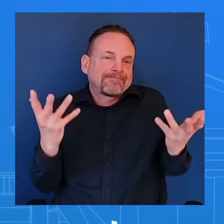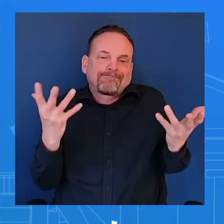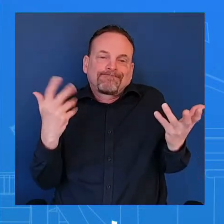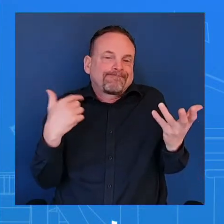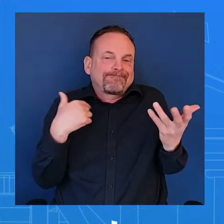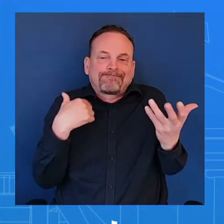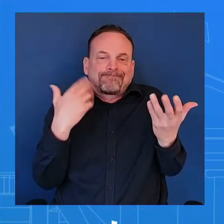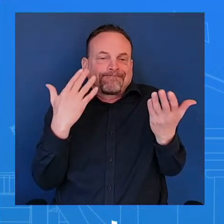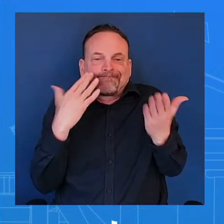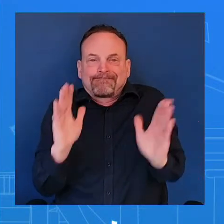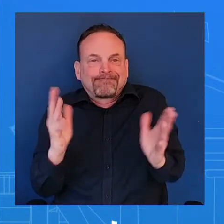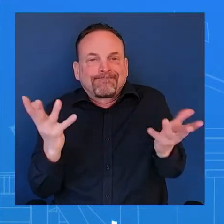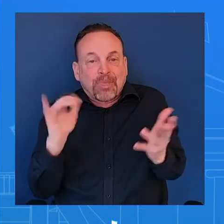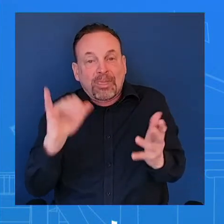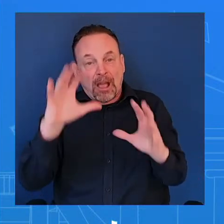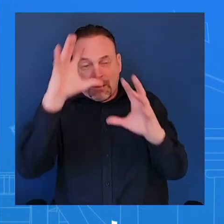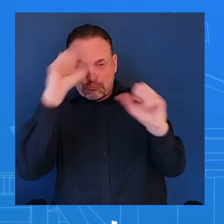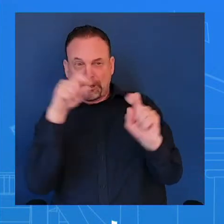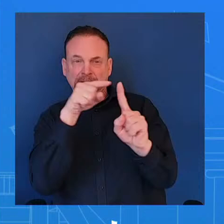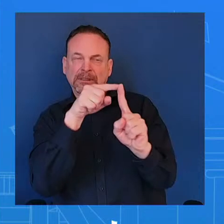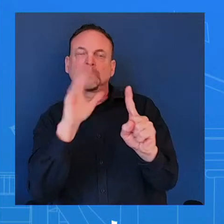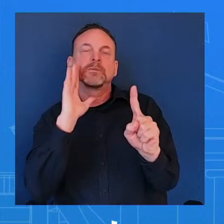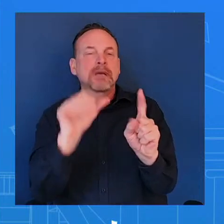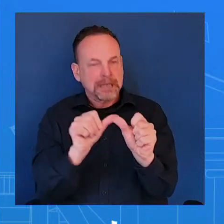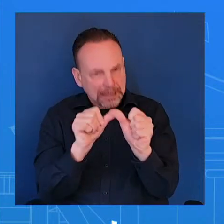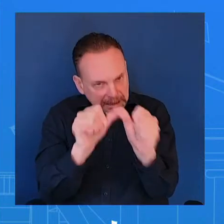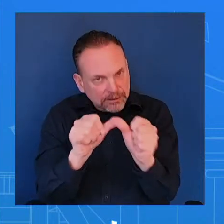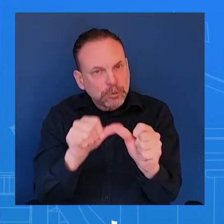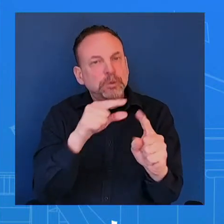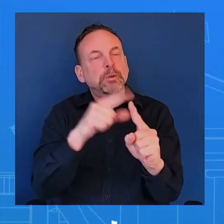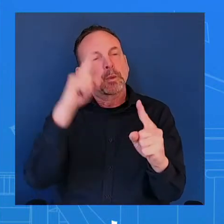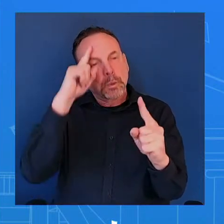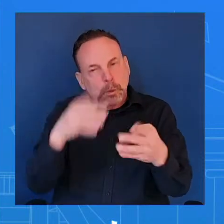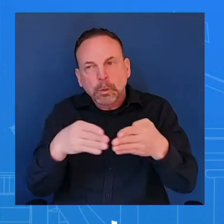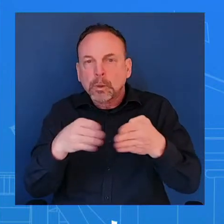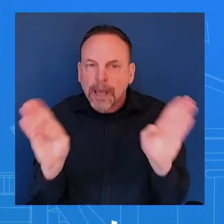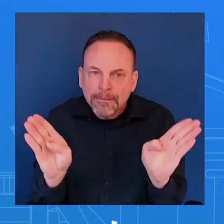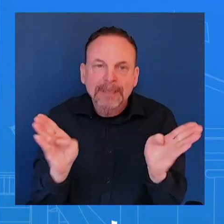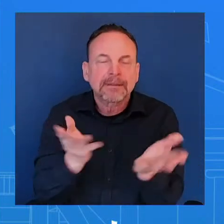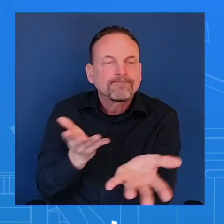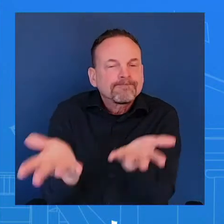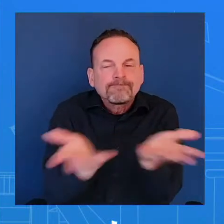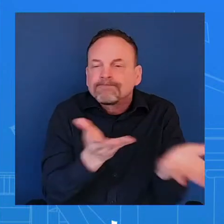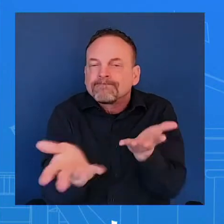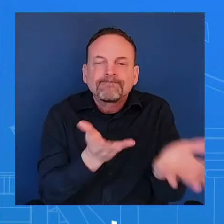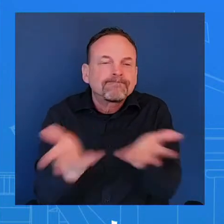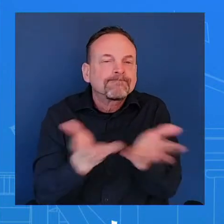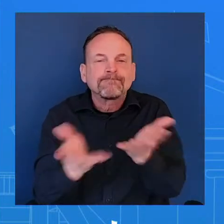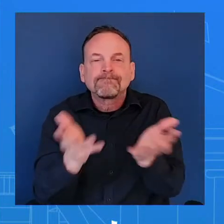senior officials are going to continue to have these conversations. We're going to continue to listen to the community. That's what a president does.